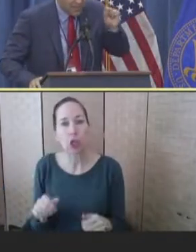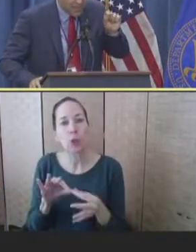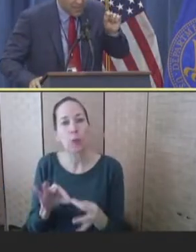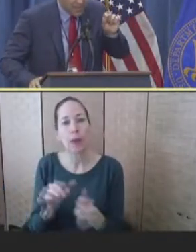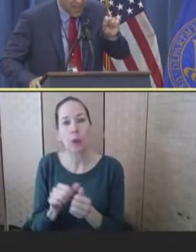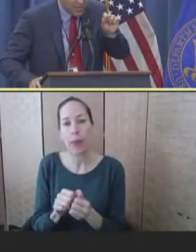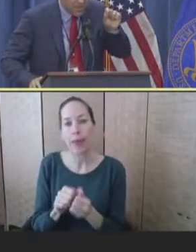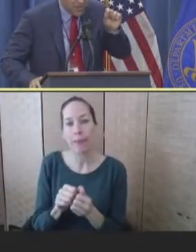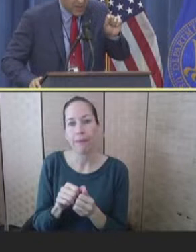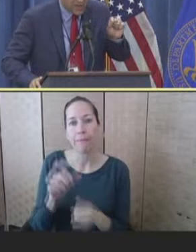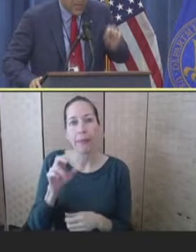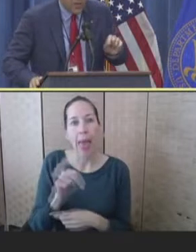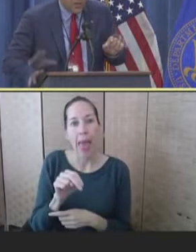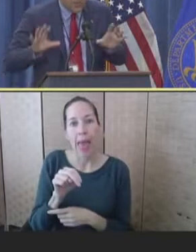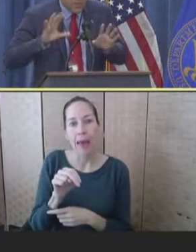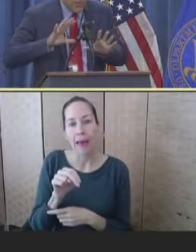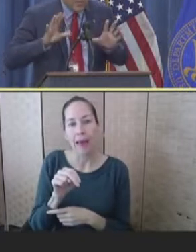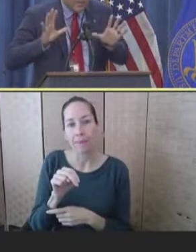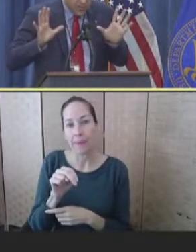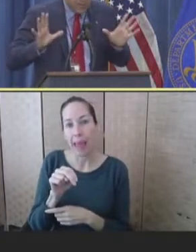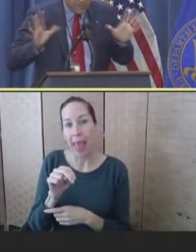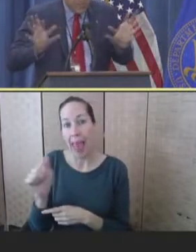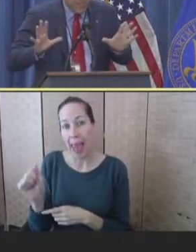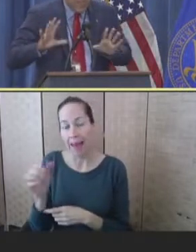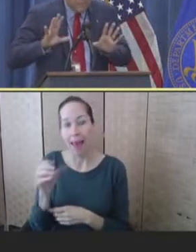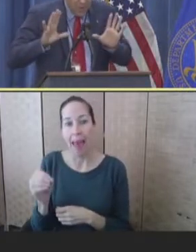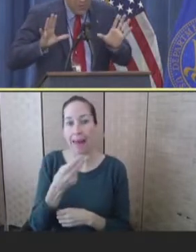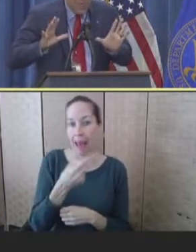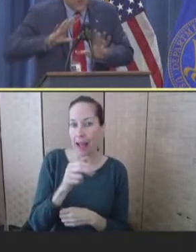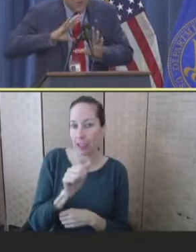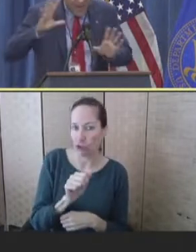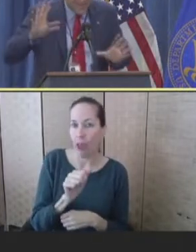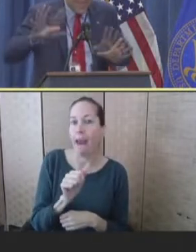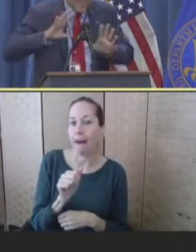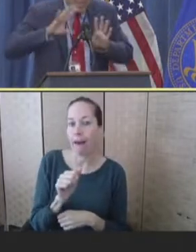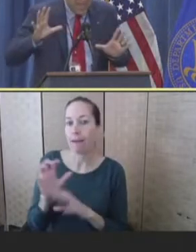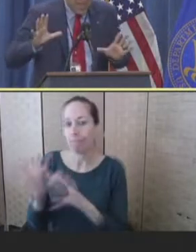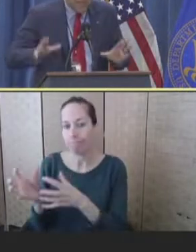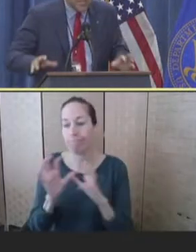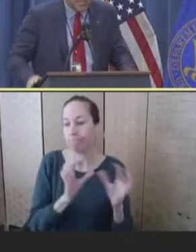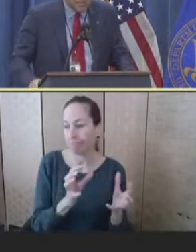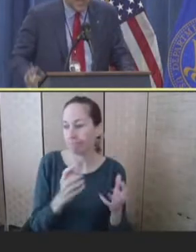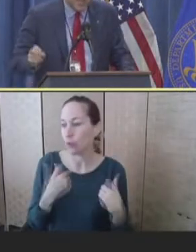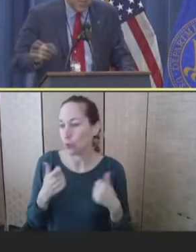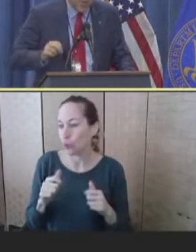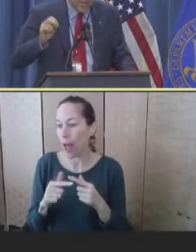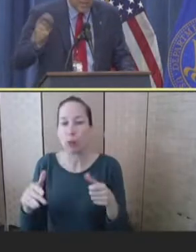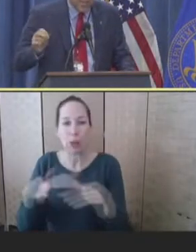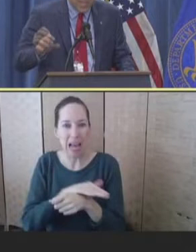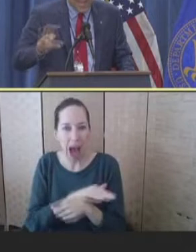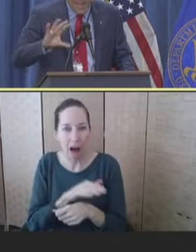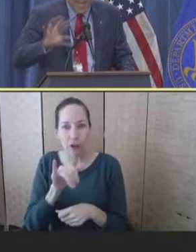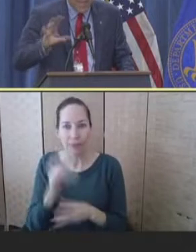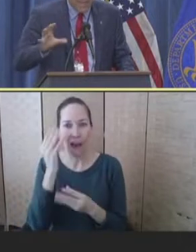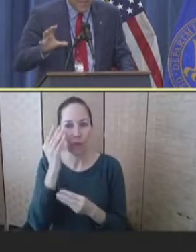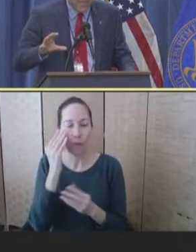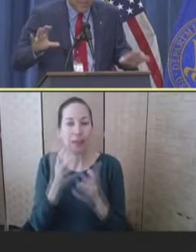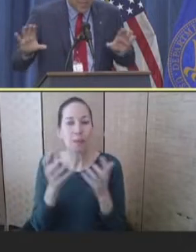The little HAs are there that they go with. So, just trust me, we tried to cover it as much as possible. We actually have a second candidate that does the same thing.